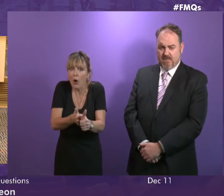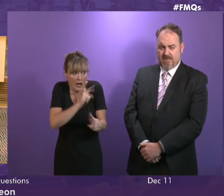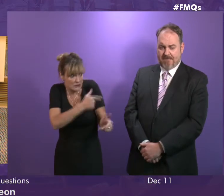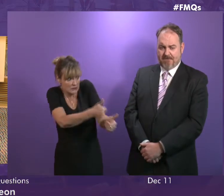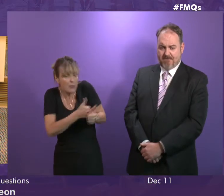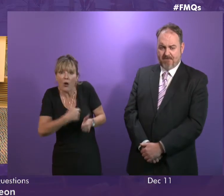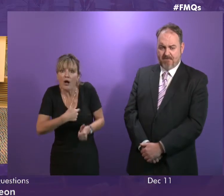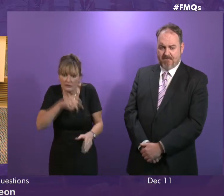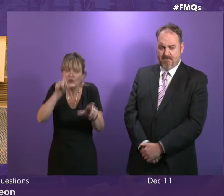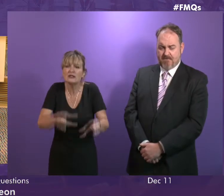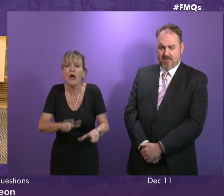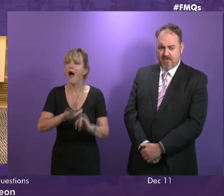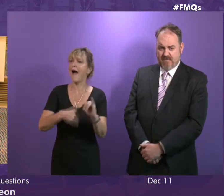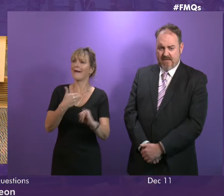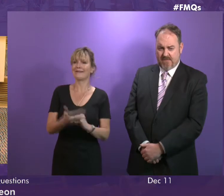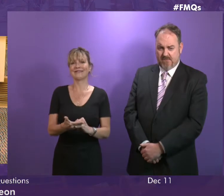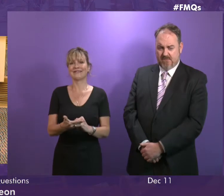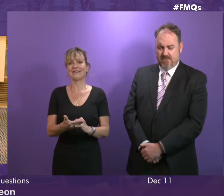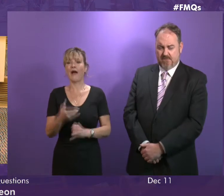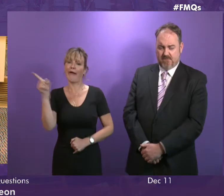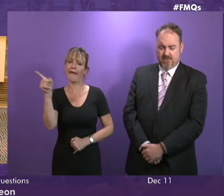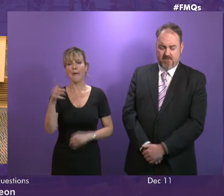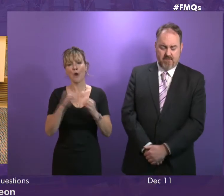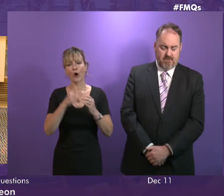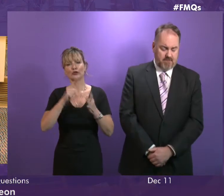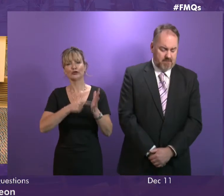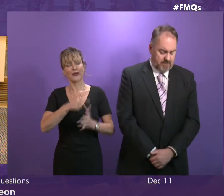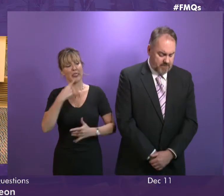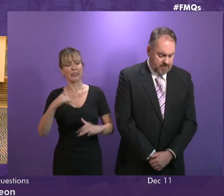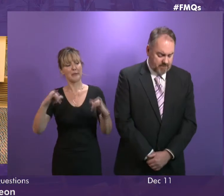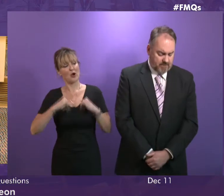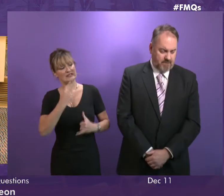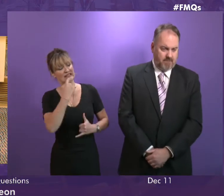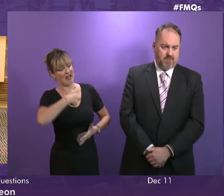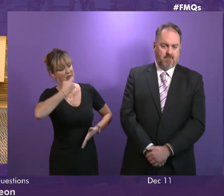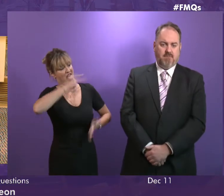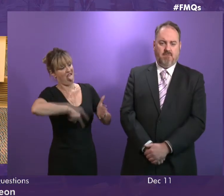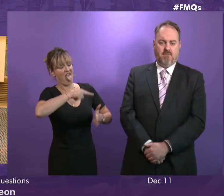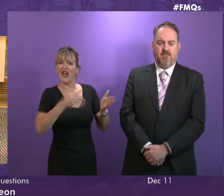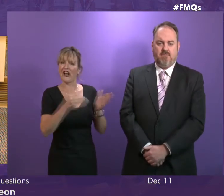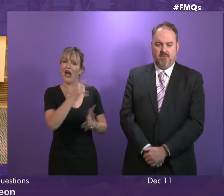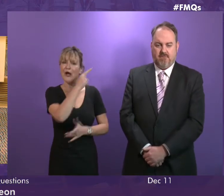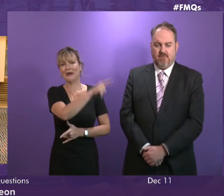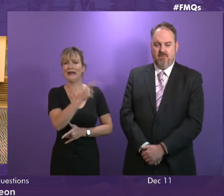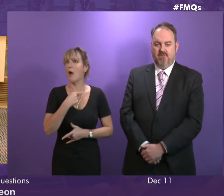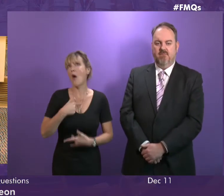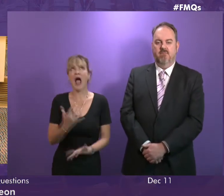in the European Union, as well, until, of course, he got his instructions from Boris Johnson. He is now a born-again Brexiteer.